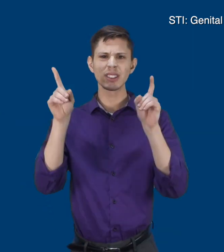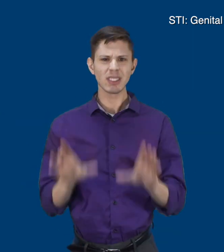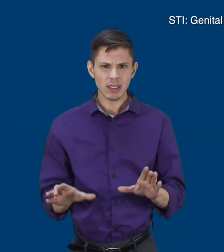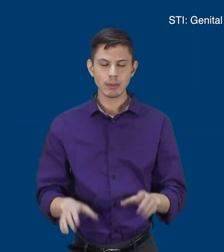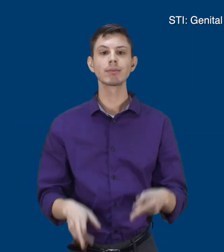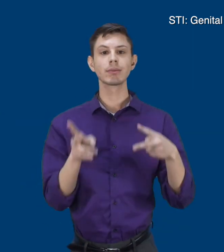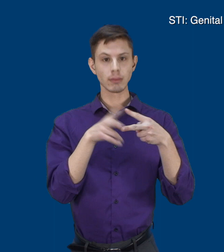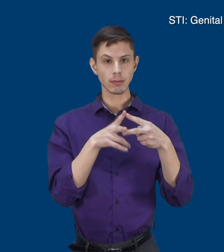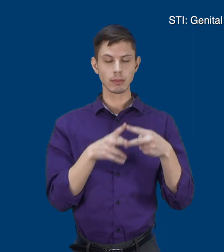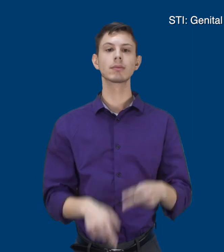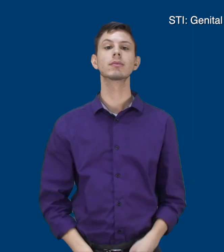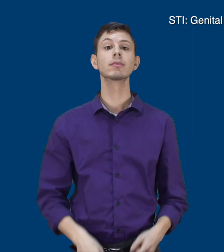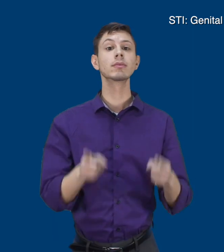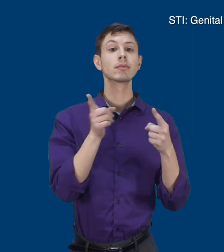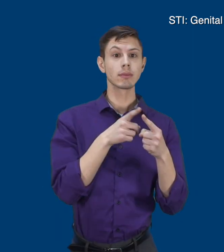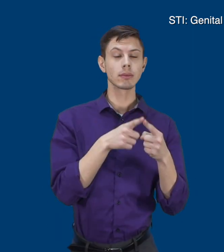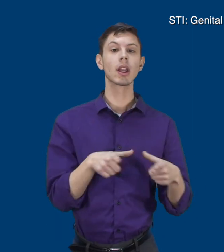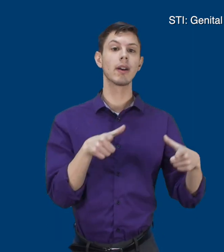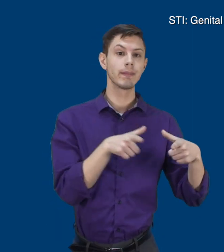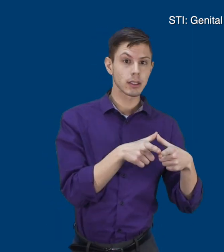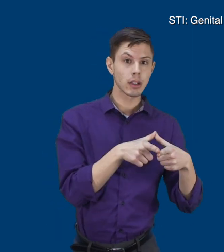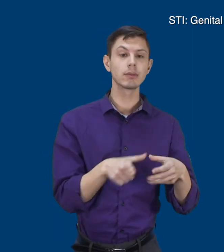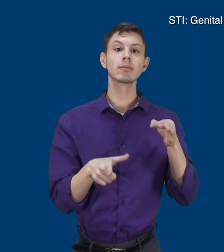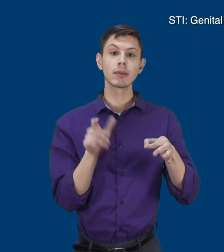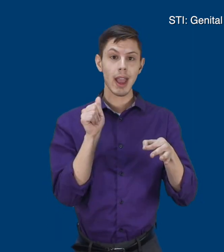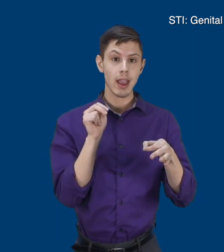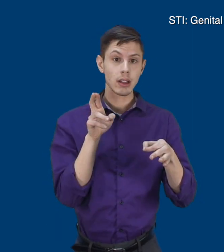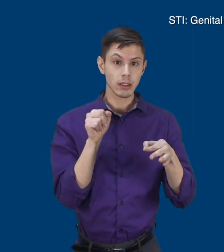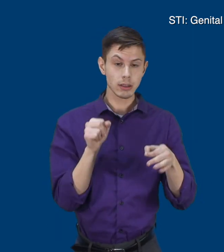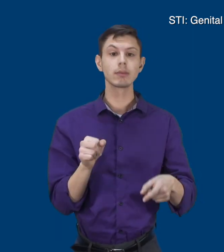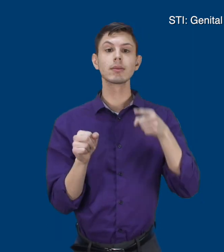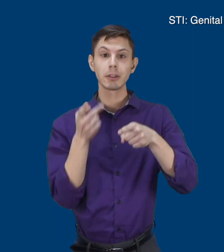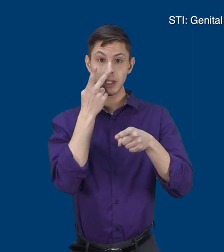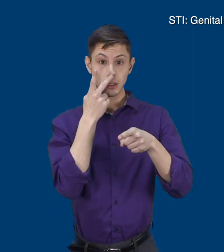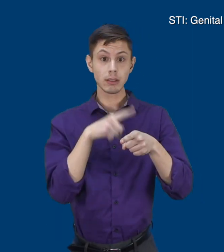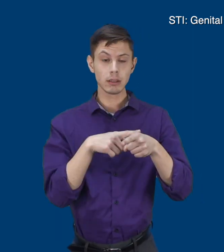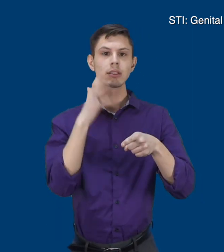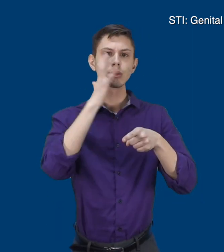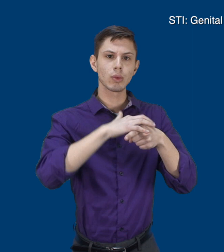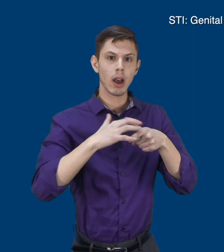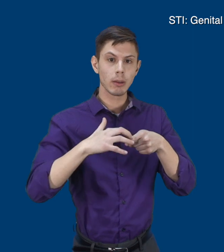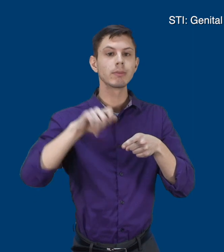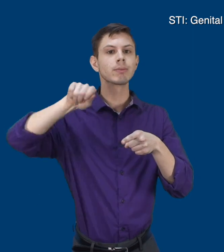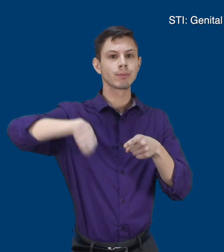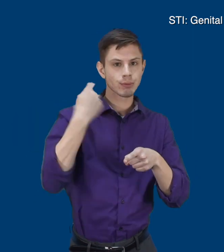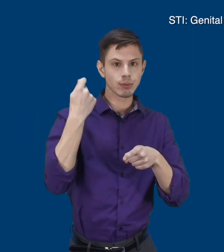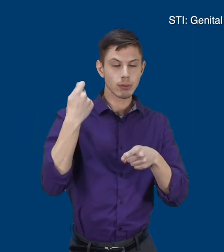You can get tested for HSV through swab of the infected area on vagina, anus, or penis